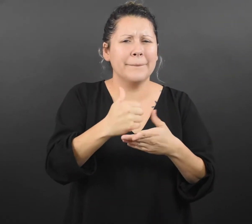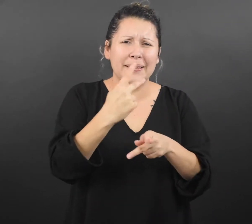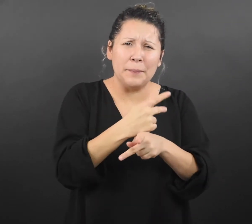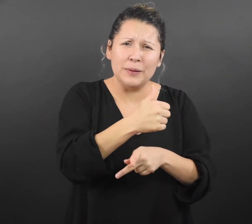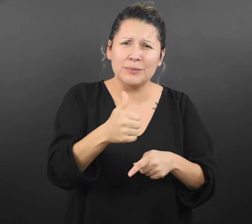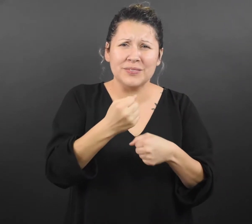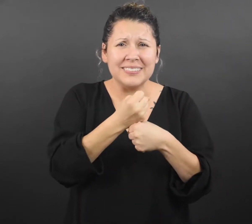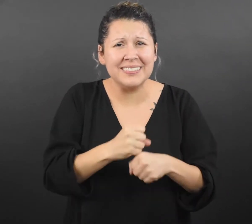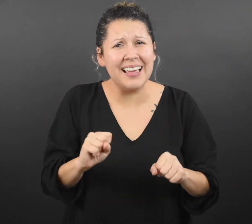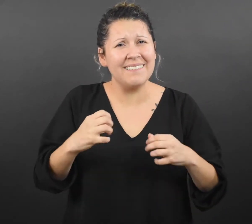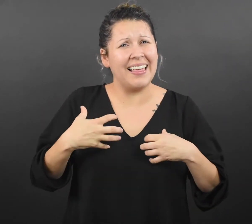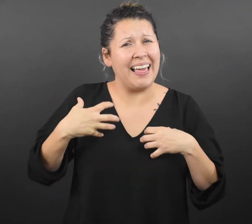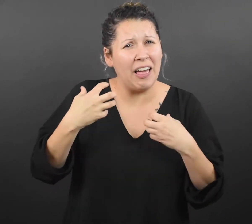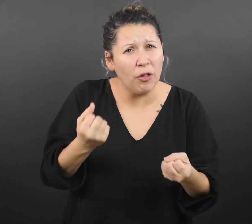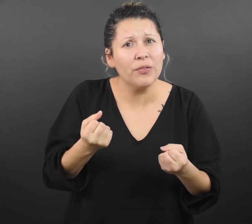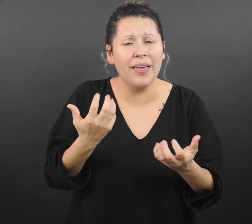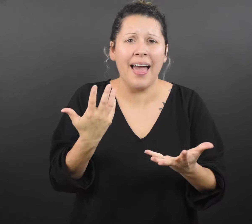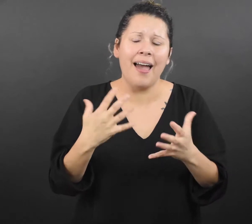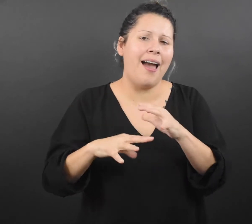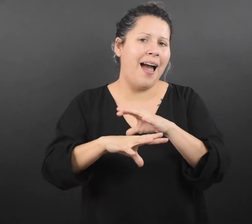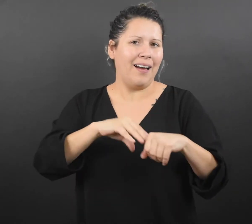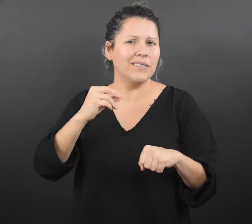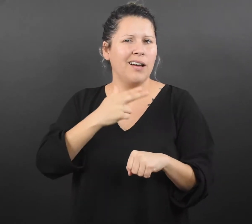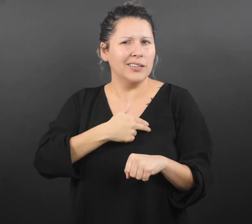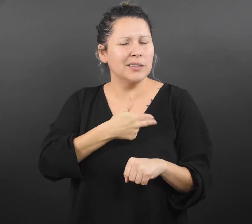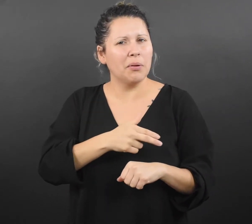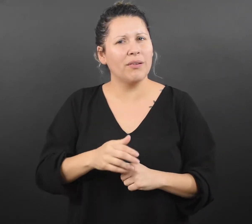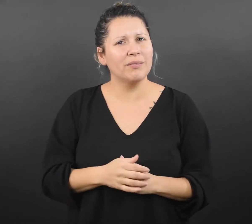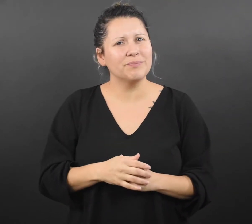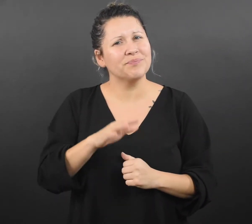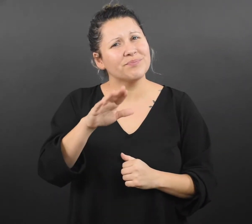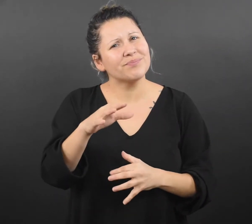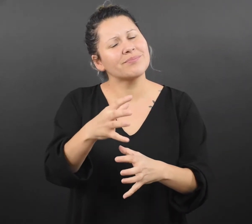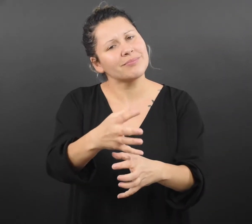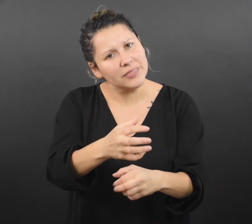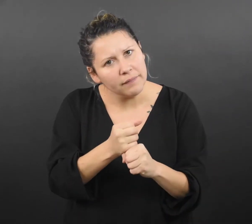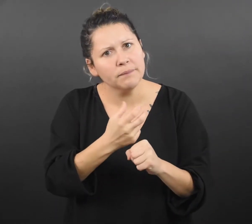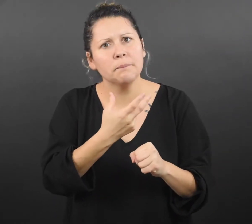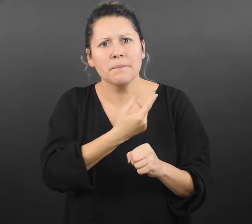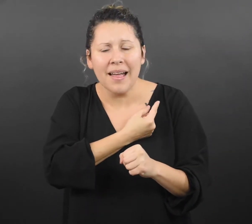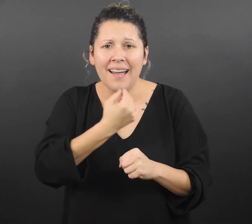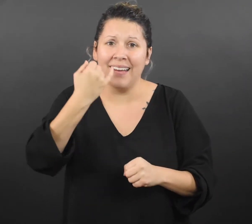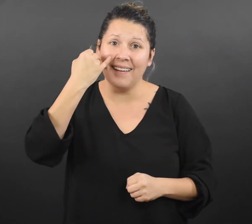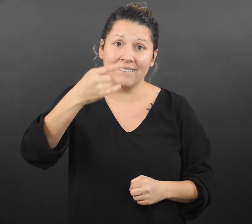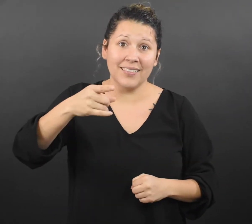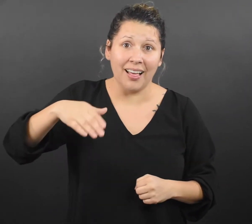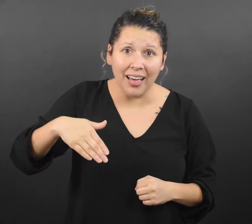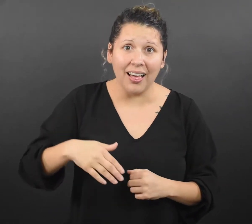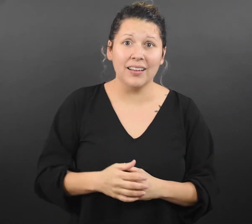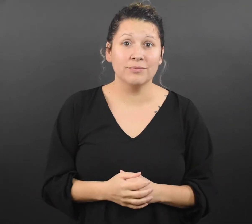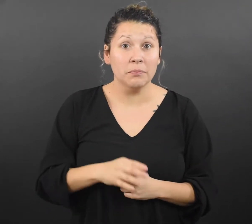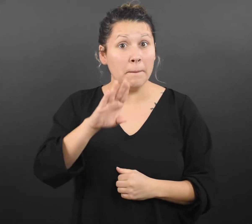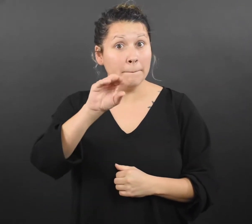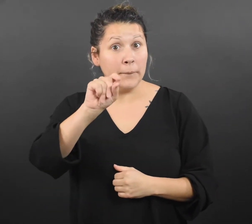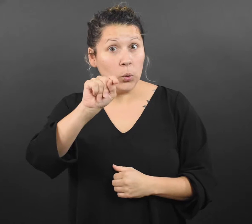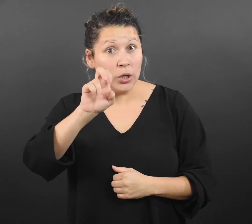and out of the hospital. Get vaccinated if you haven’t yet. Get your booster if you are due.